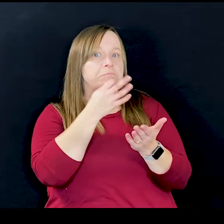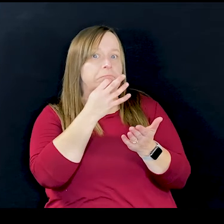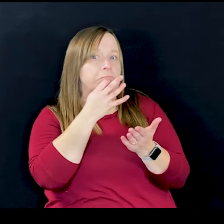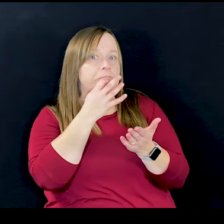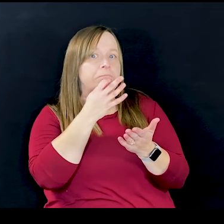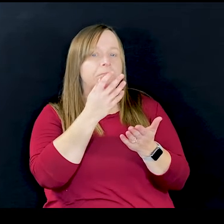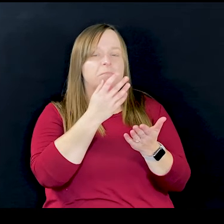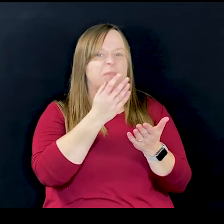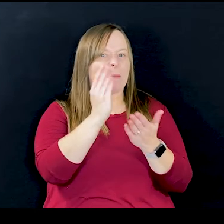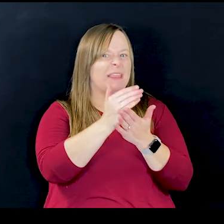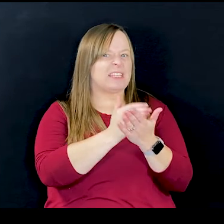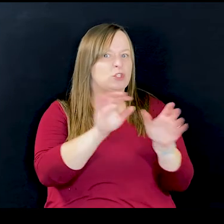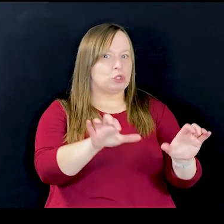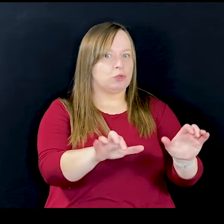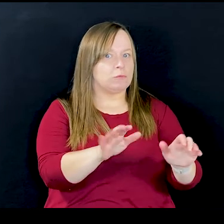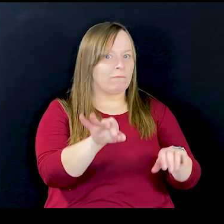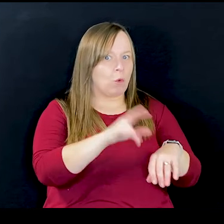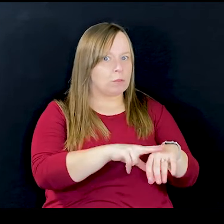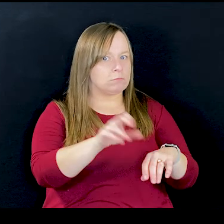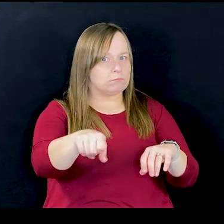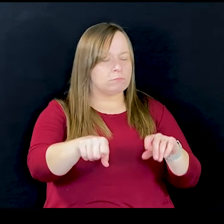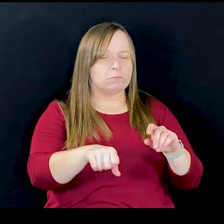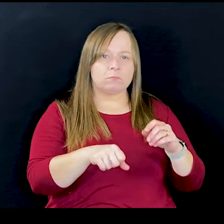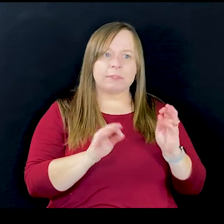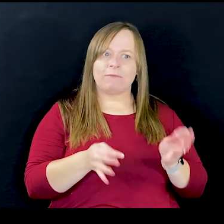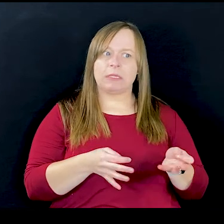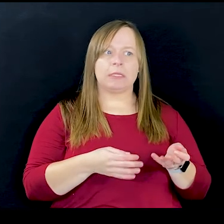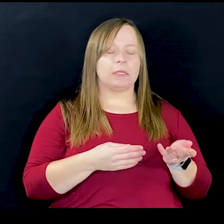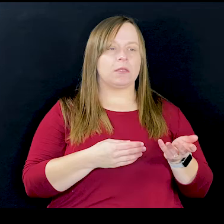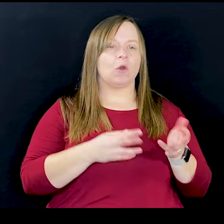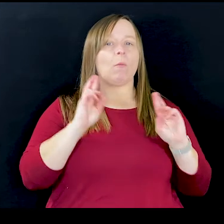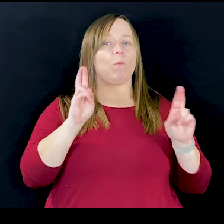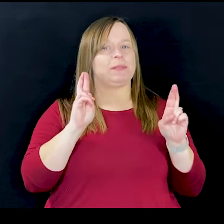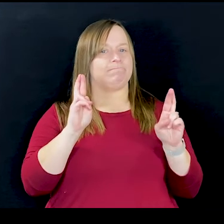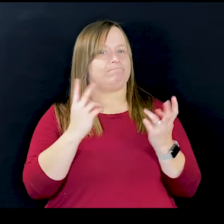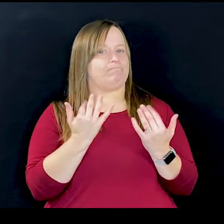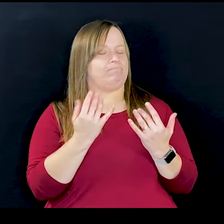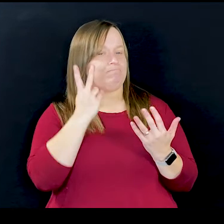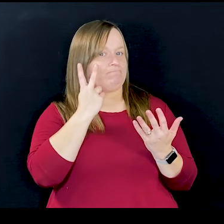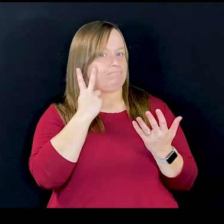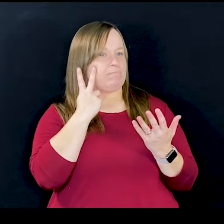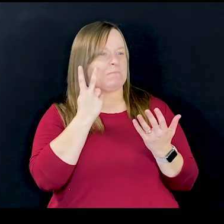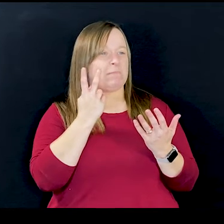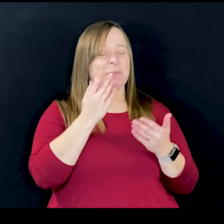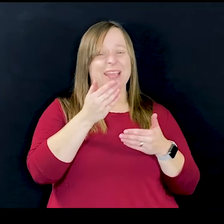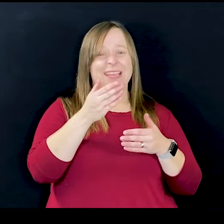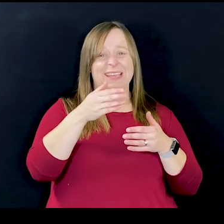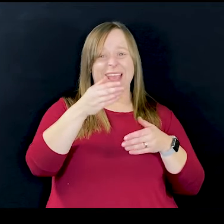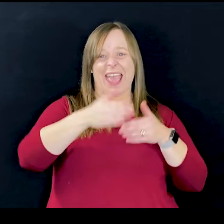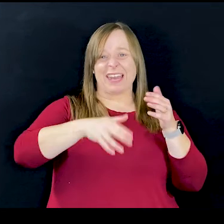is certainly on my list of things to do. And so I'm hoping sometime end of summer